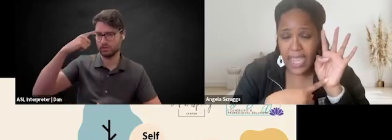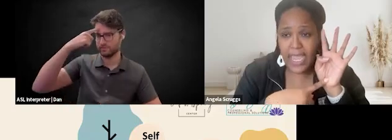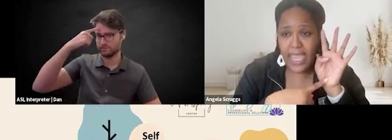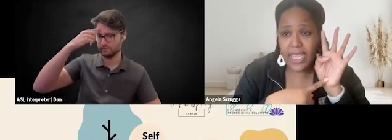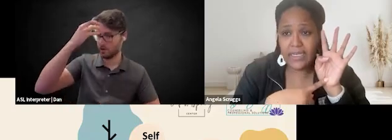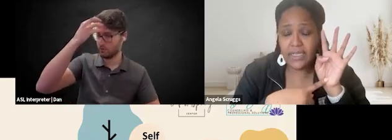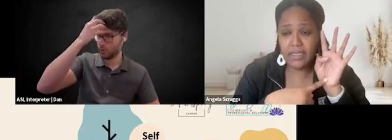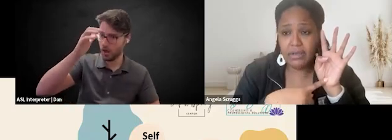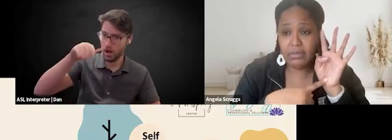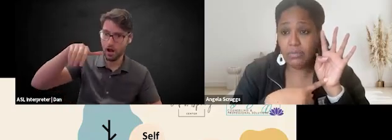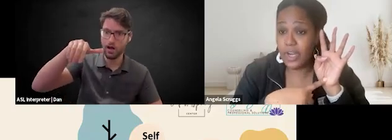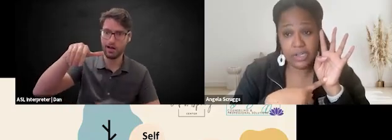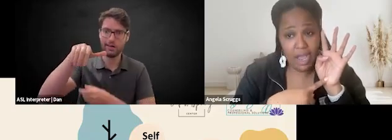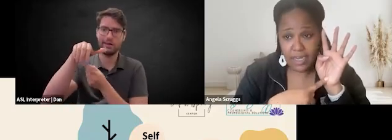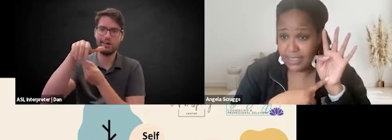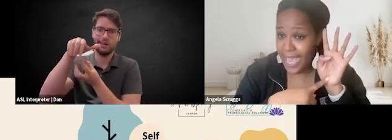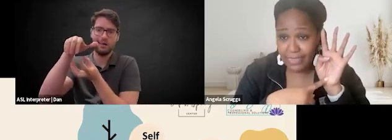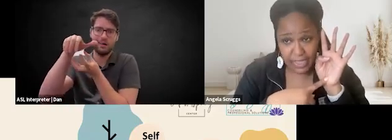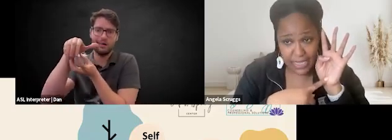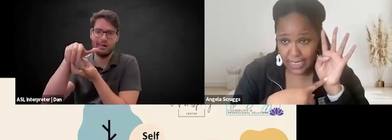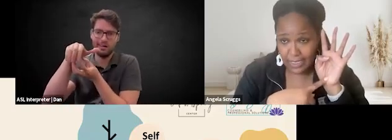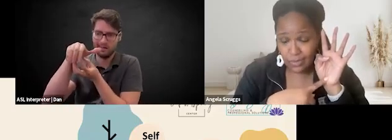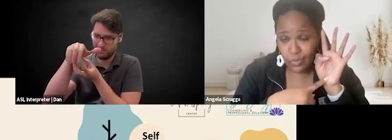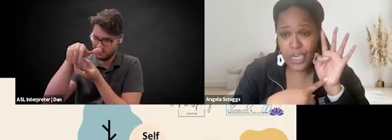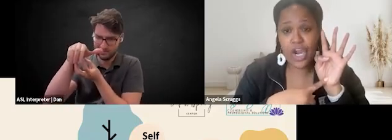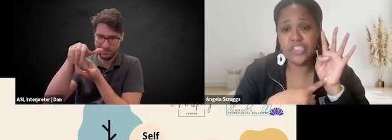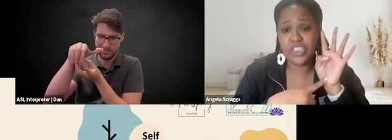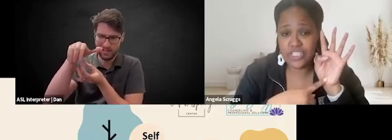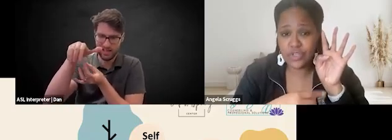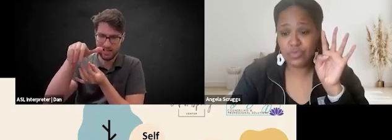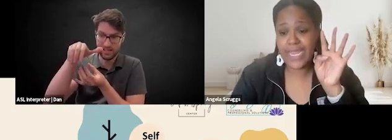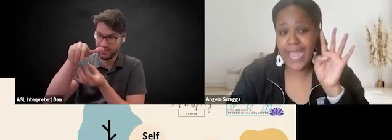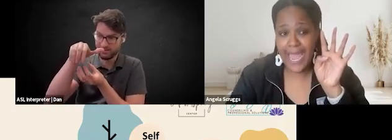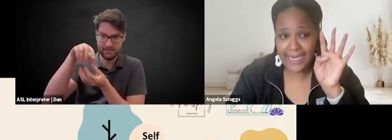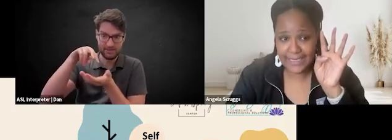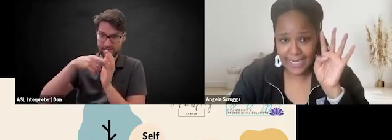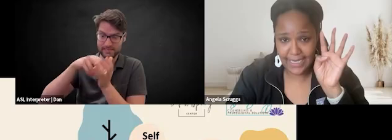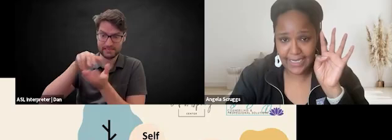and we are not thinking, we are just reacting.